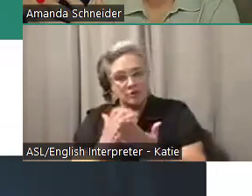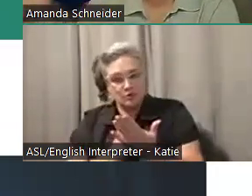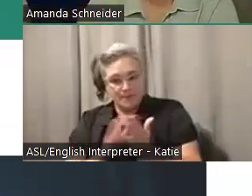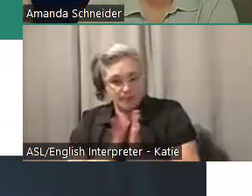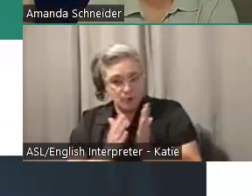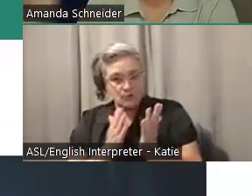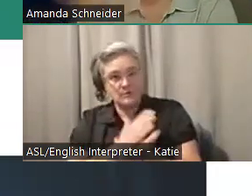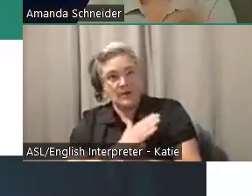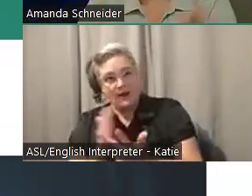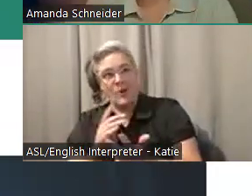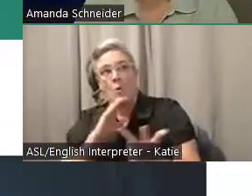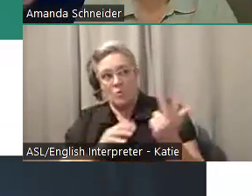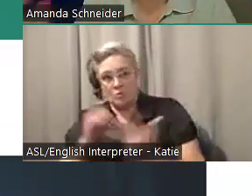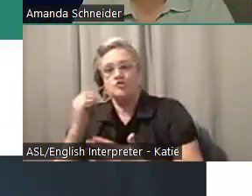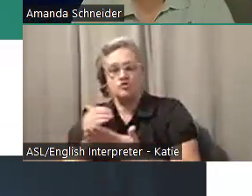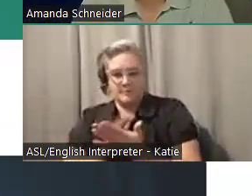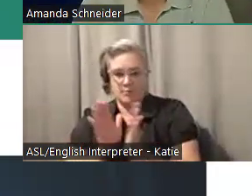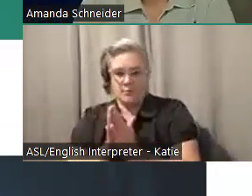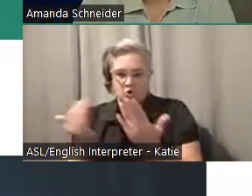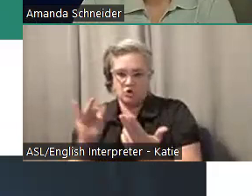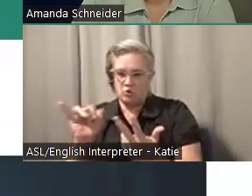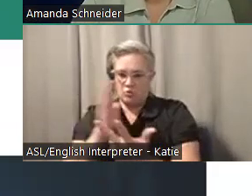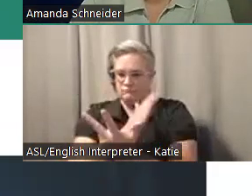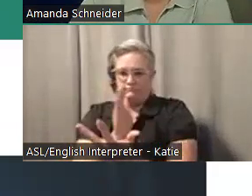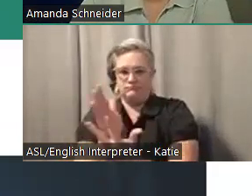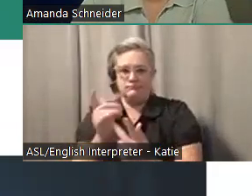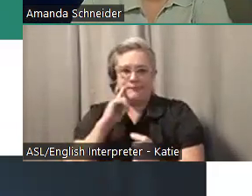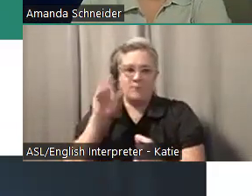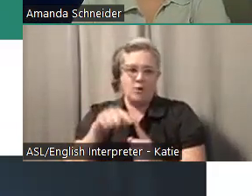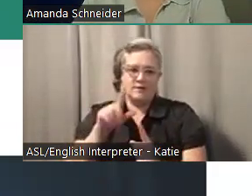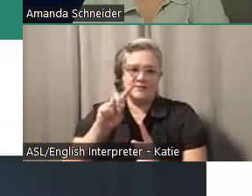And even older chapter books. So, all ages, um, can utilize that resource.